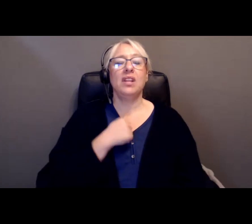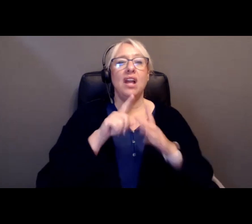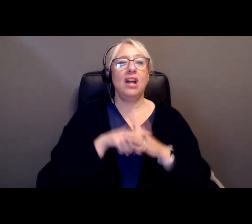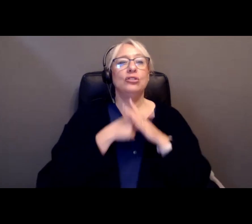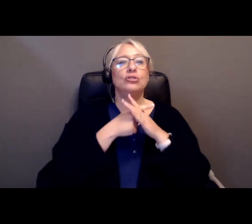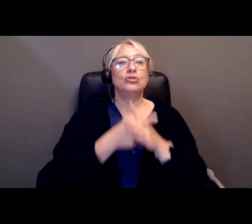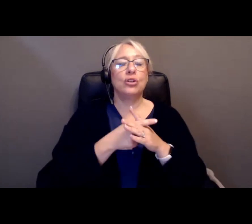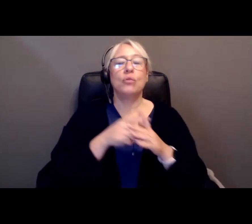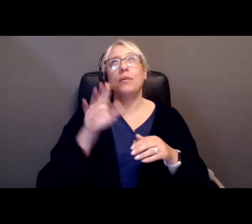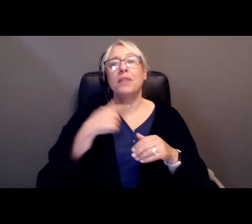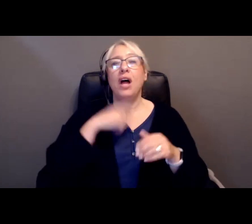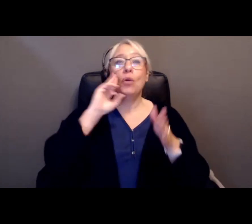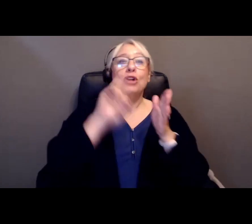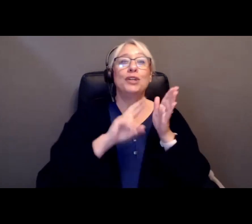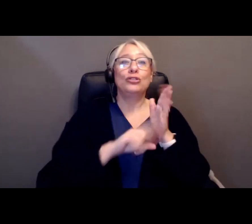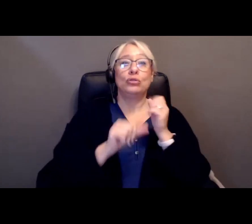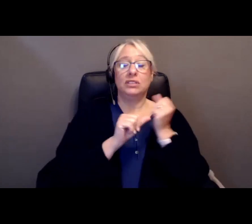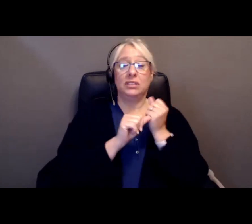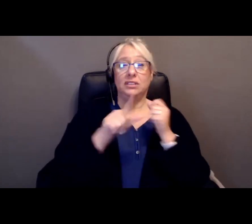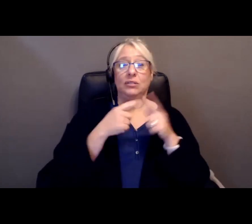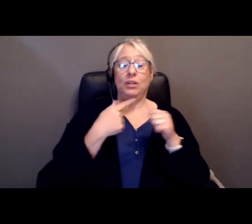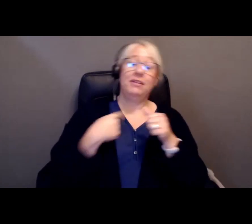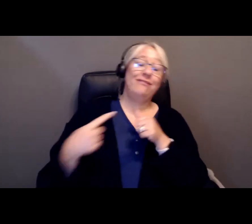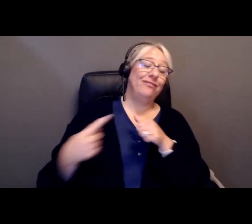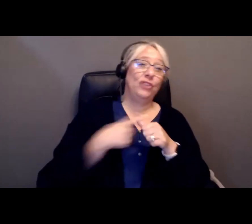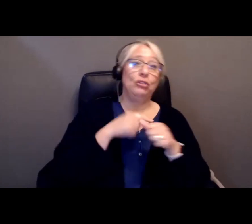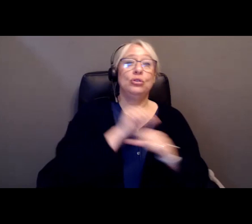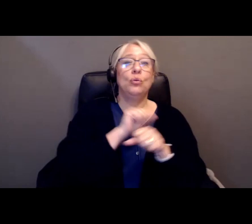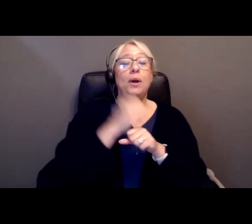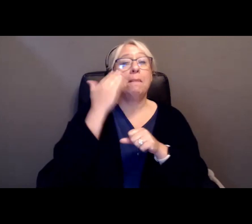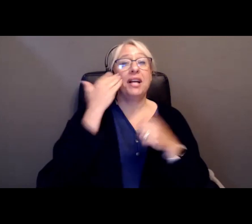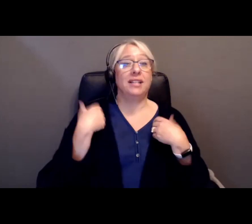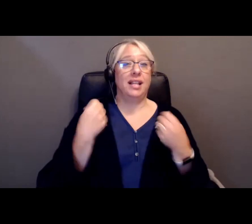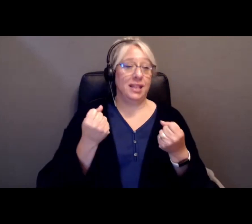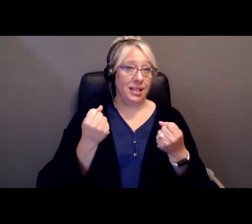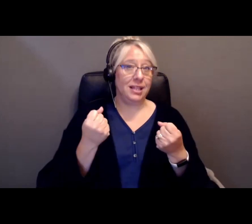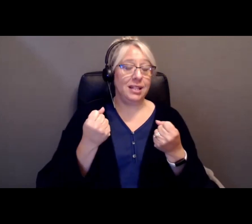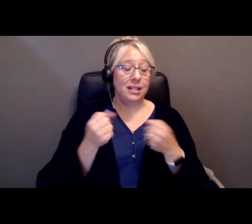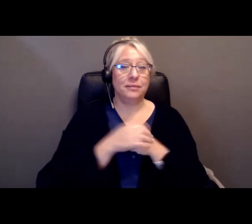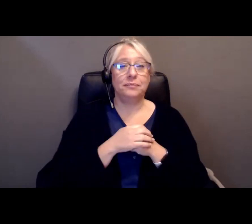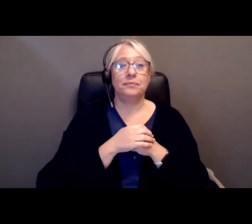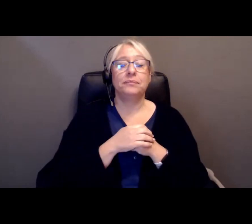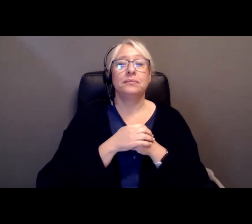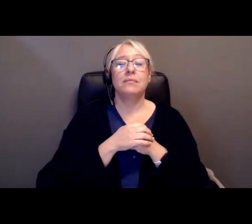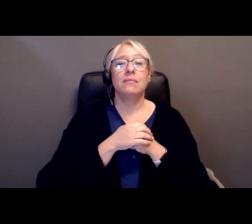I was a research assistant when I was first working in the mental health area. And I used